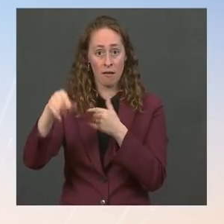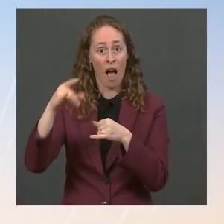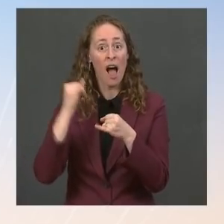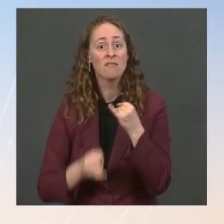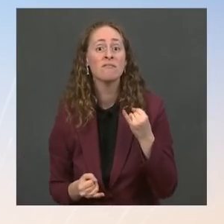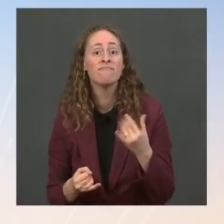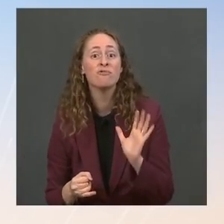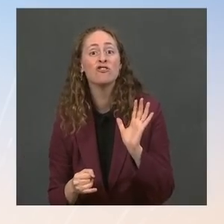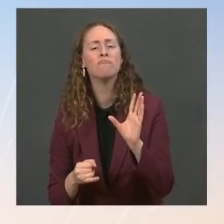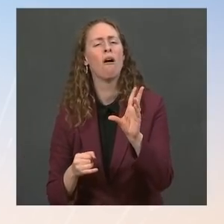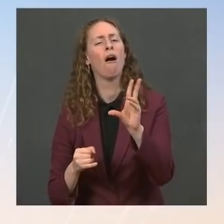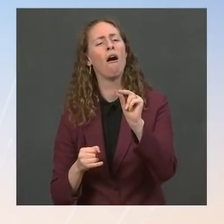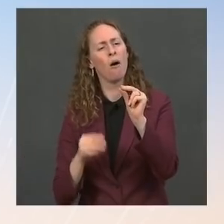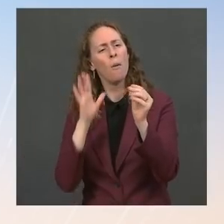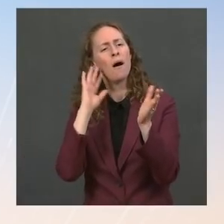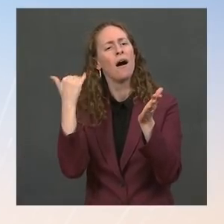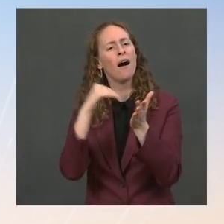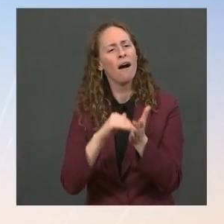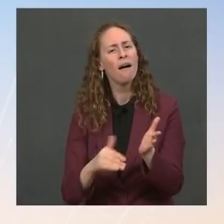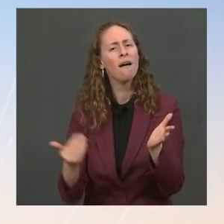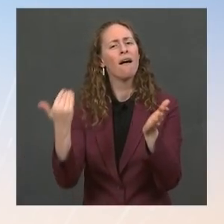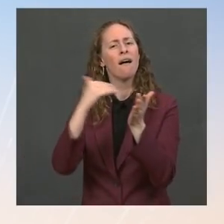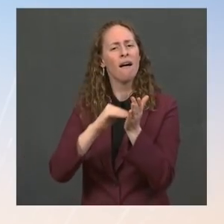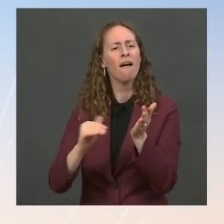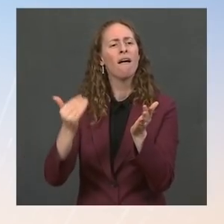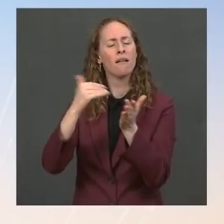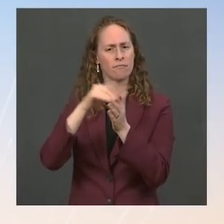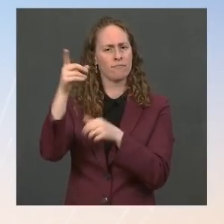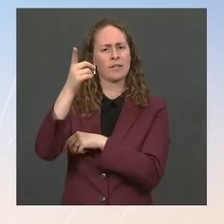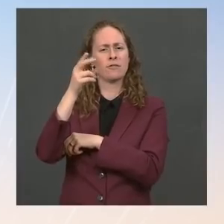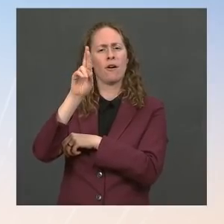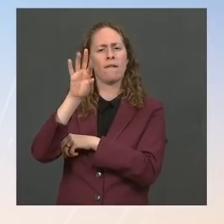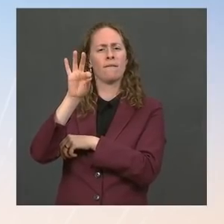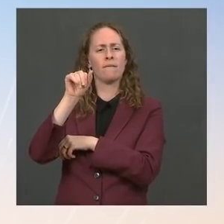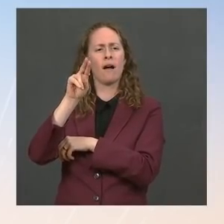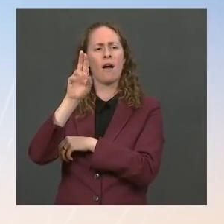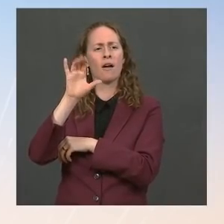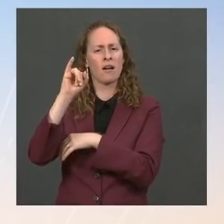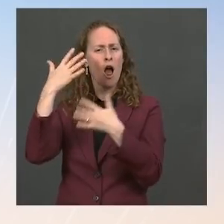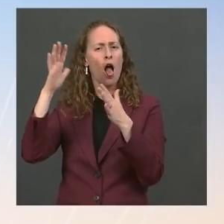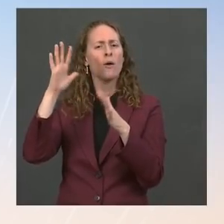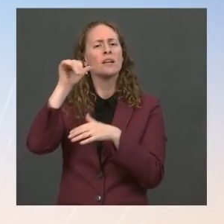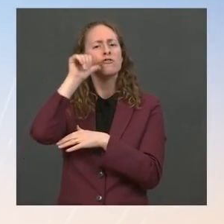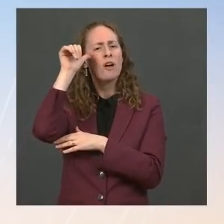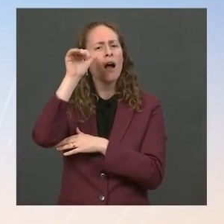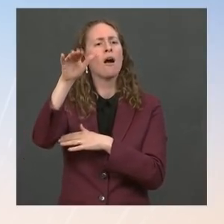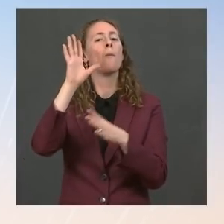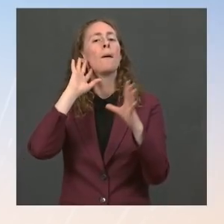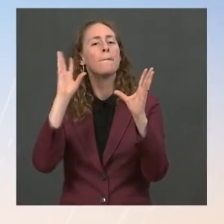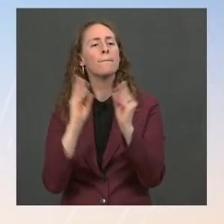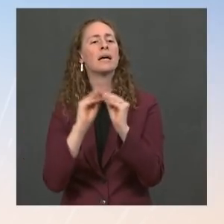and Dr. Fauci referenced this yesterday. There will be additional data. There will be additional data from probably Moderna,